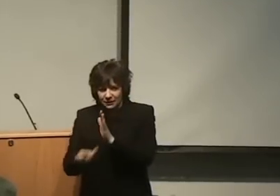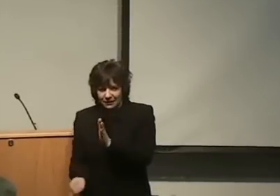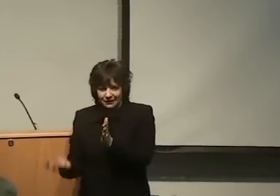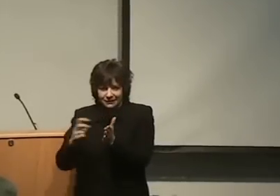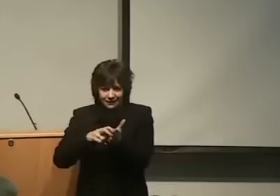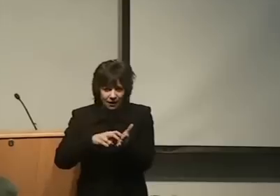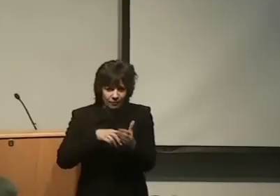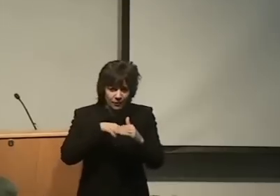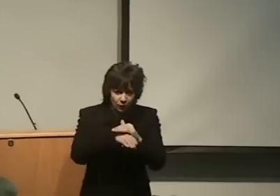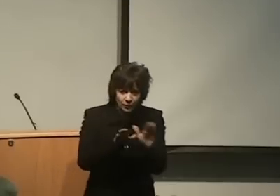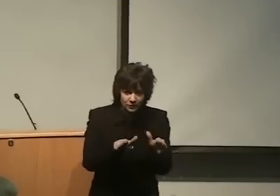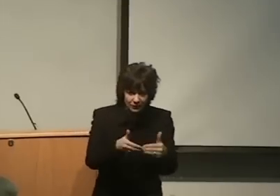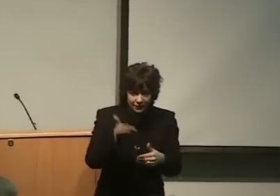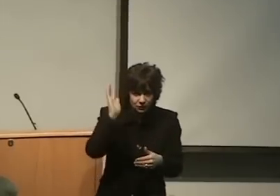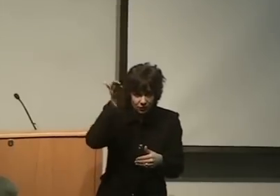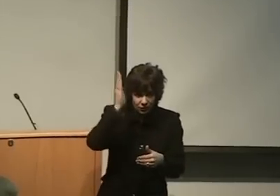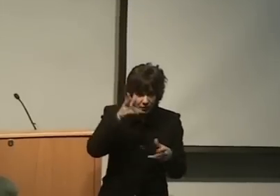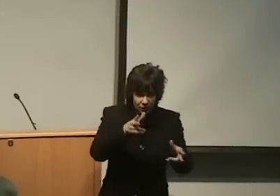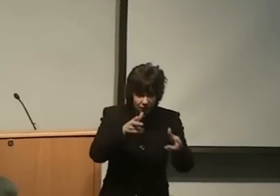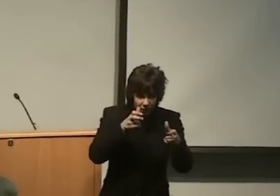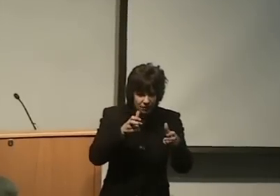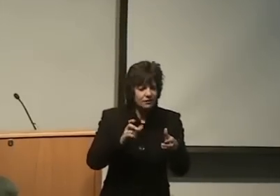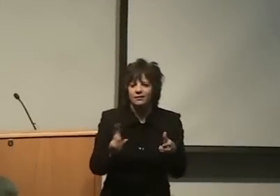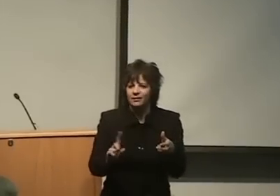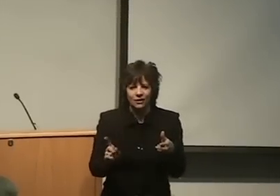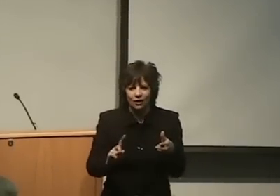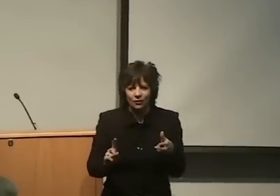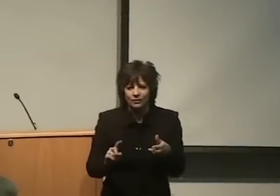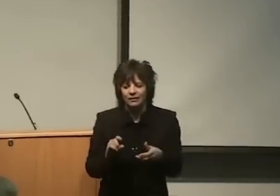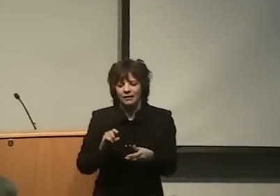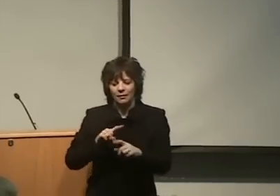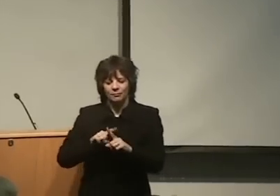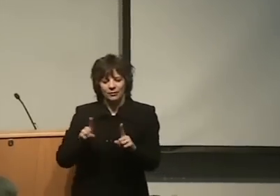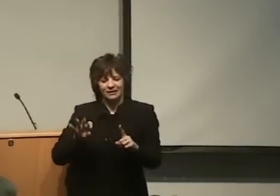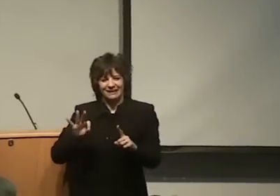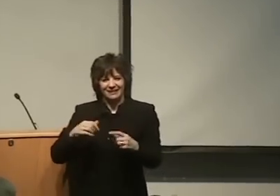And, in fact, if you do you better require attendance.